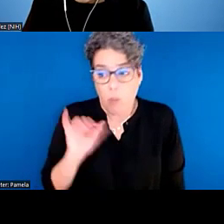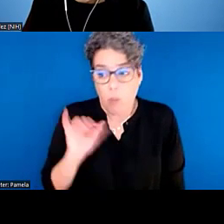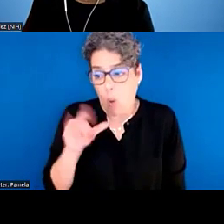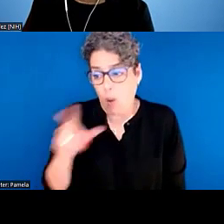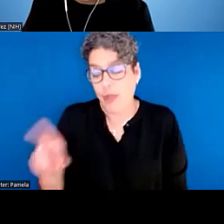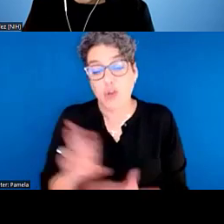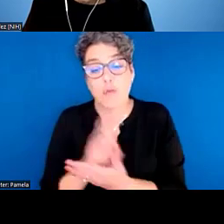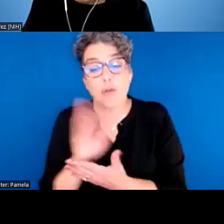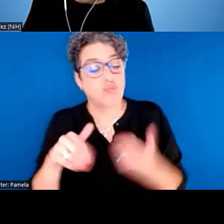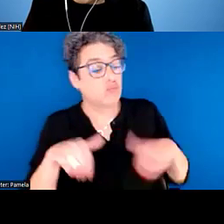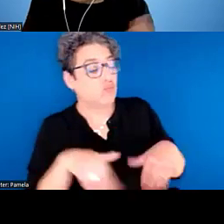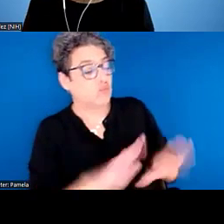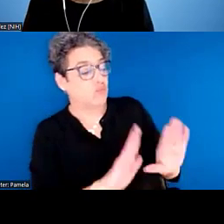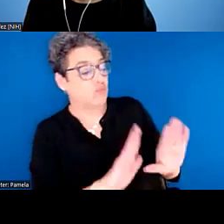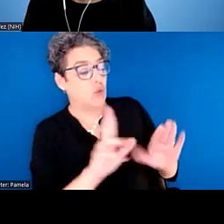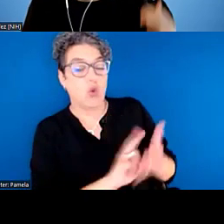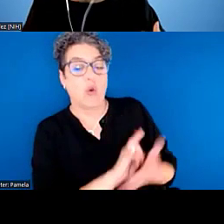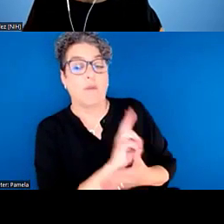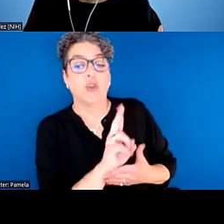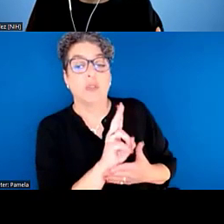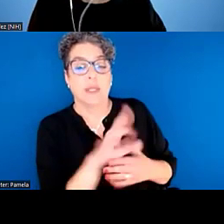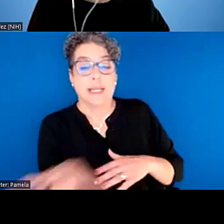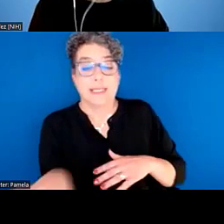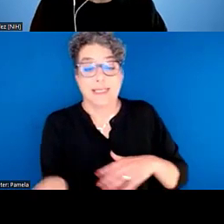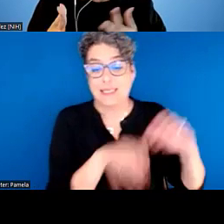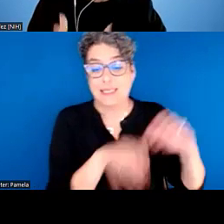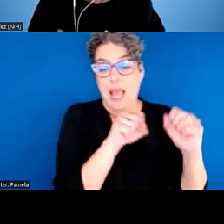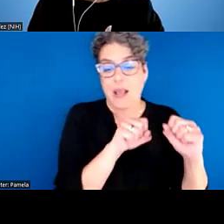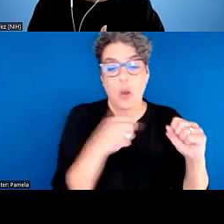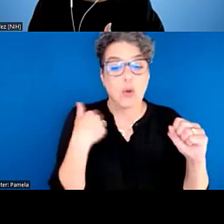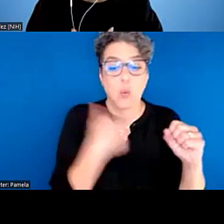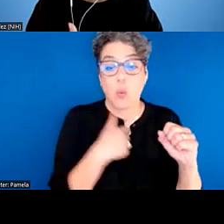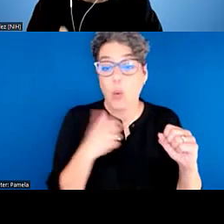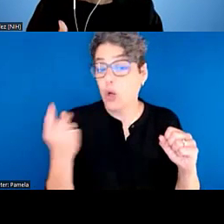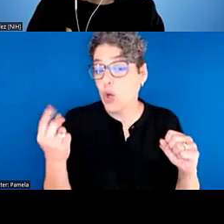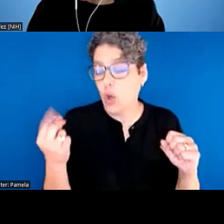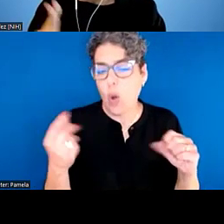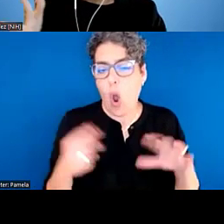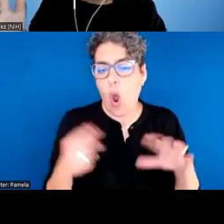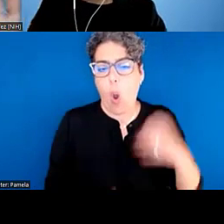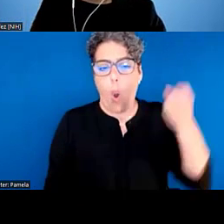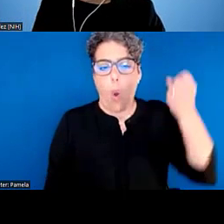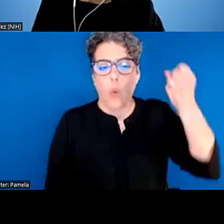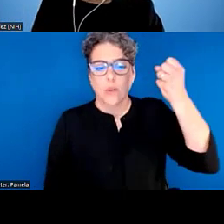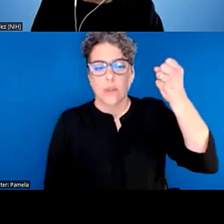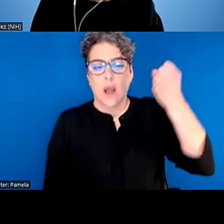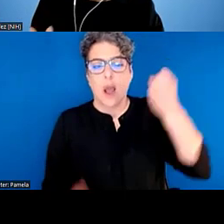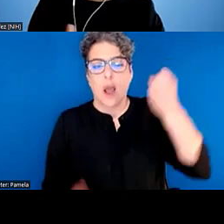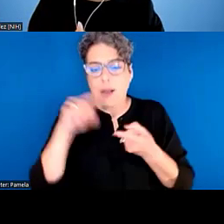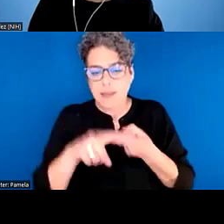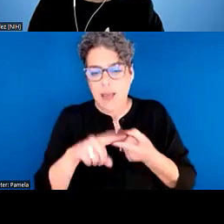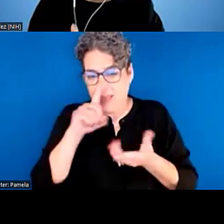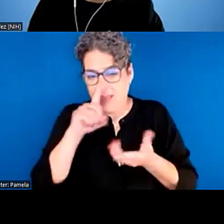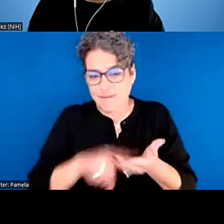and now the new institution is trying to take it, what we can do is hold it until that investigation is complete, so we really want to know